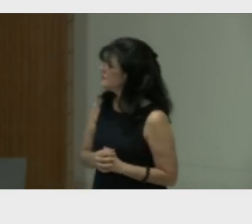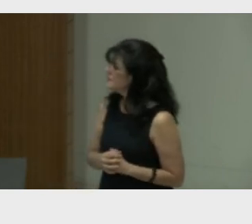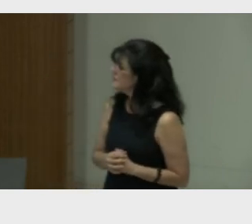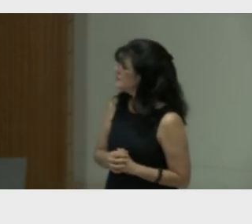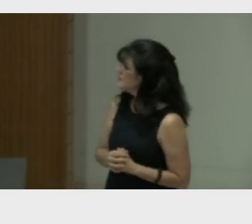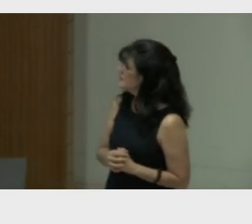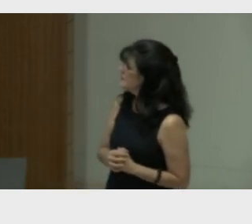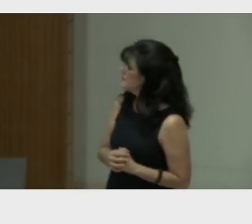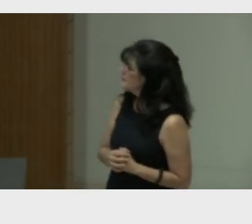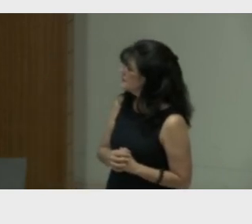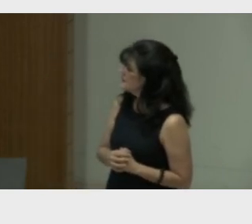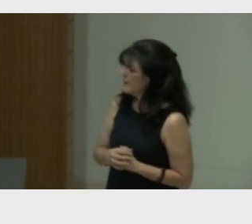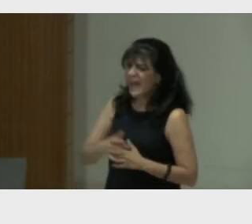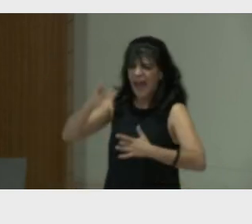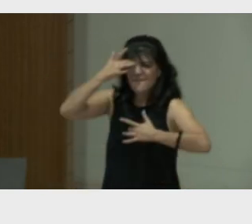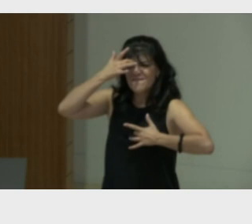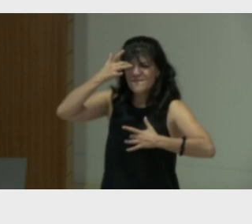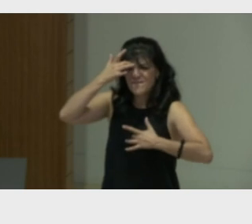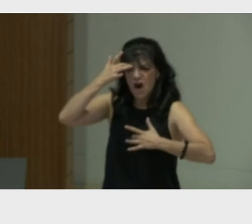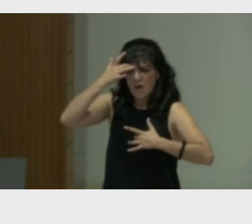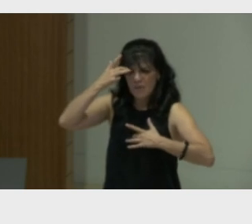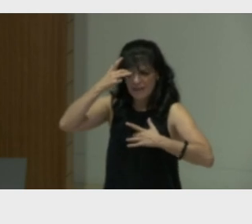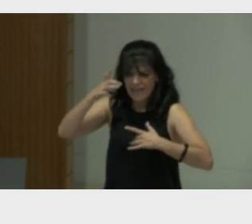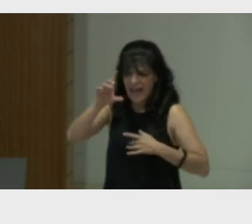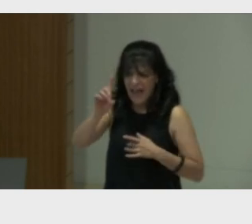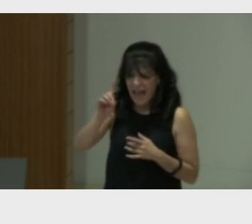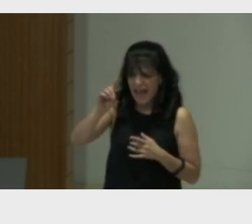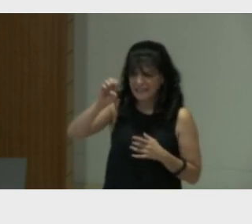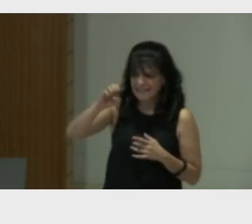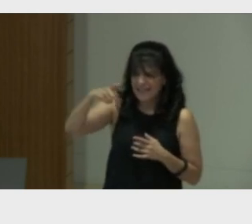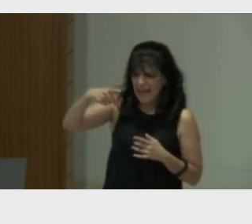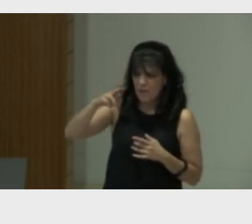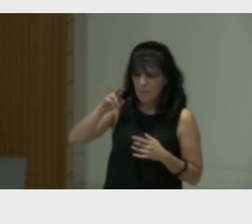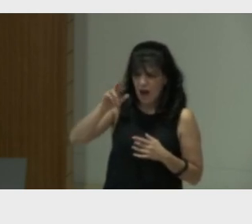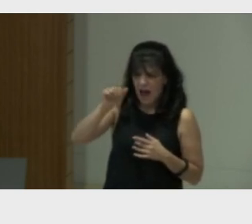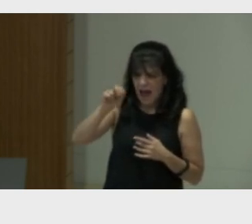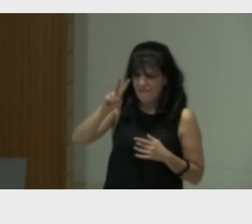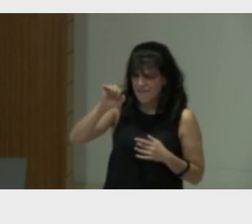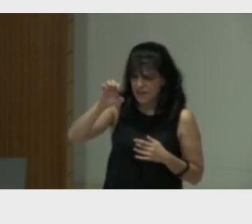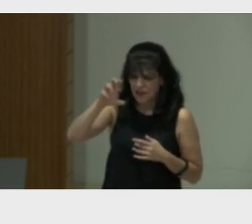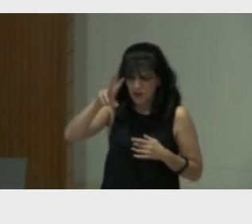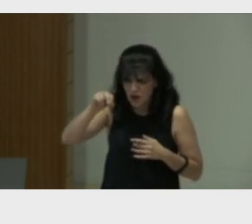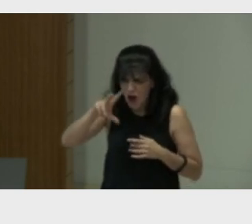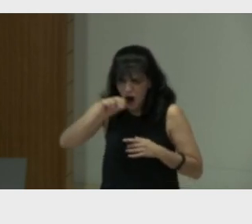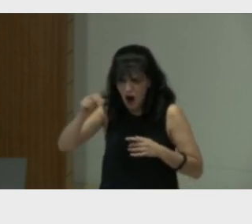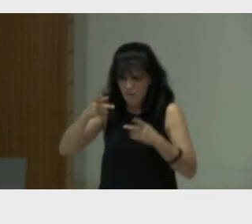The terms infirmity and deprivation of personal liberty are a bit broader.